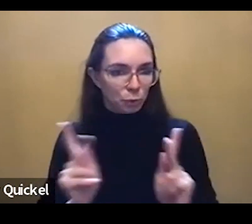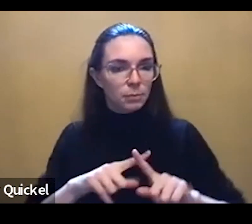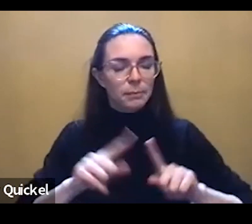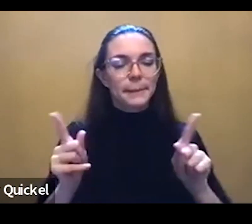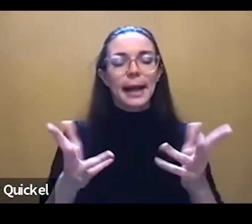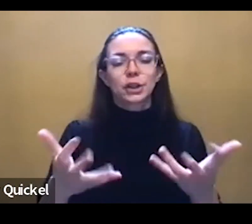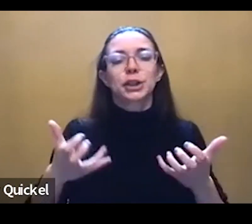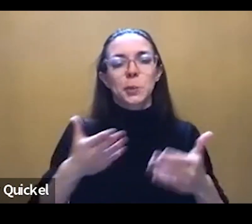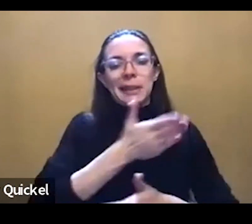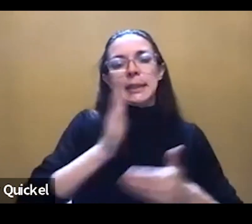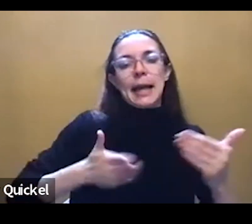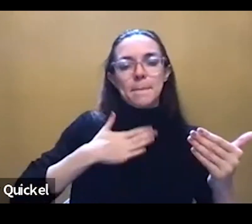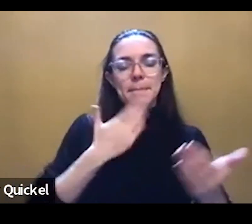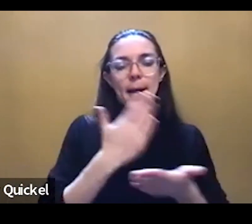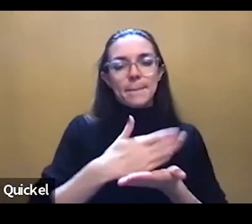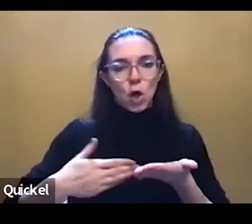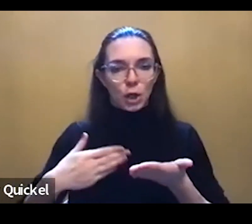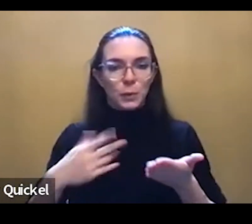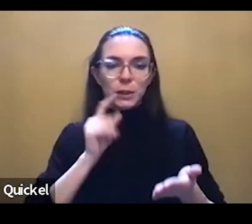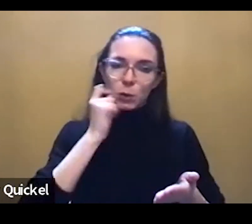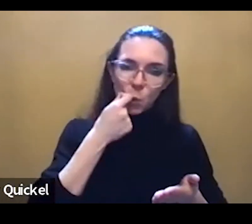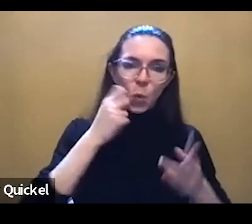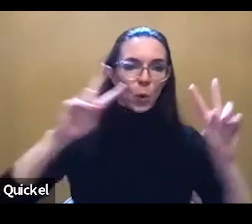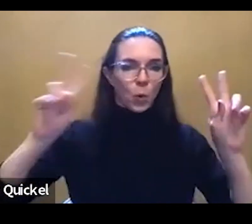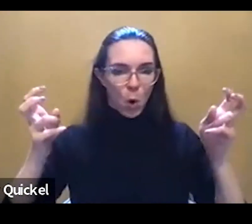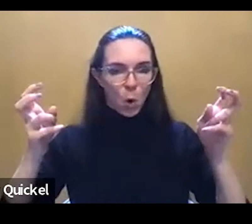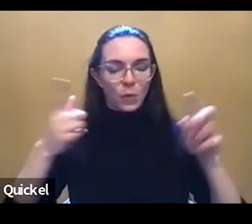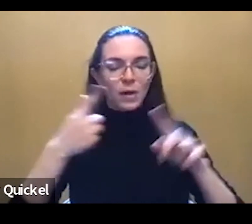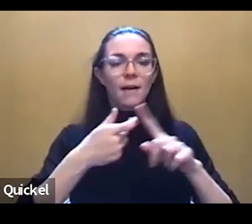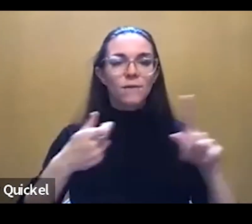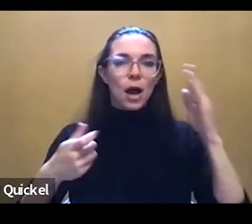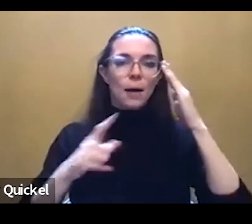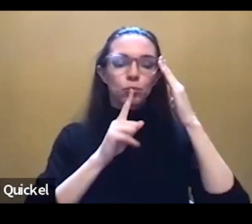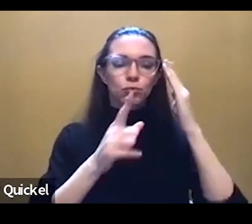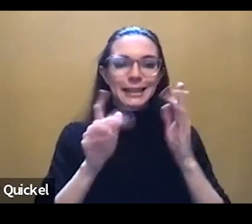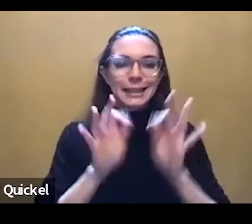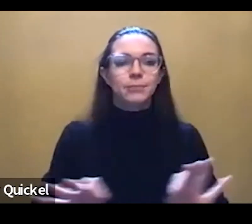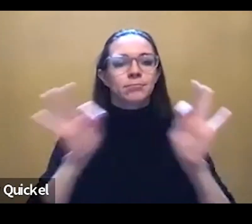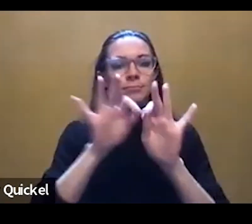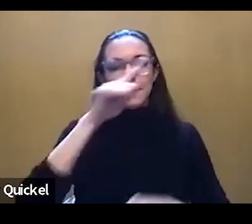wanted to end my kind of portion with this really cool quote from a really prolific Black author named